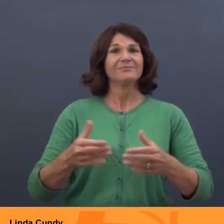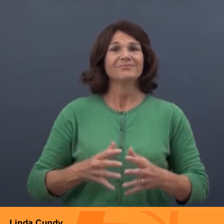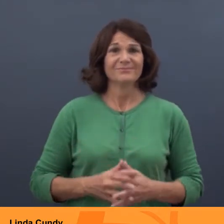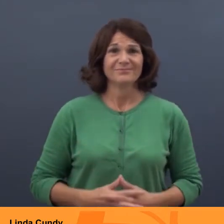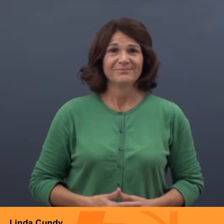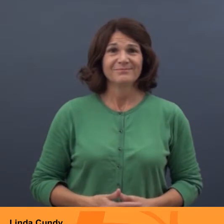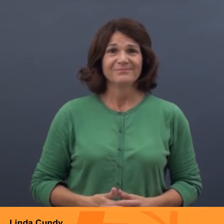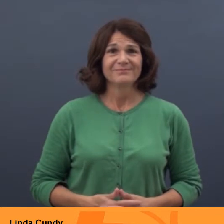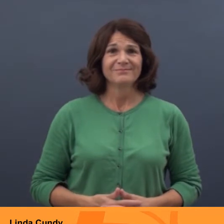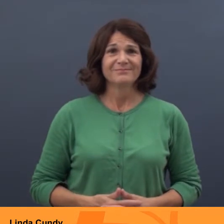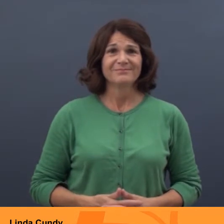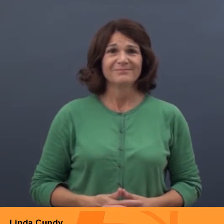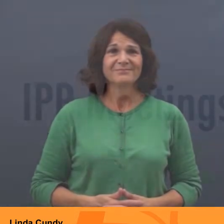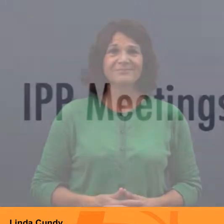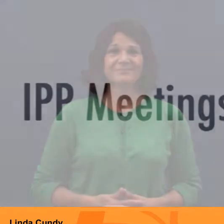in your classroom.